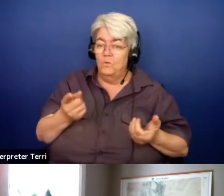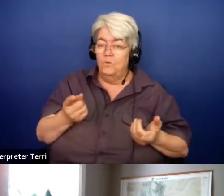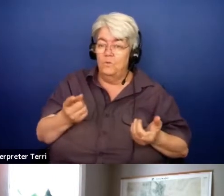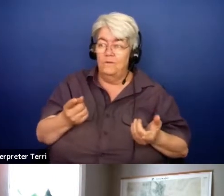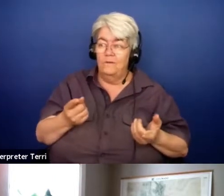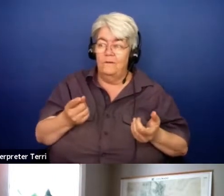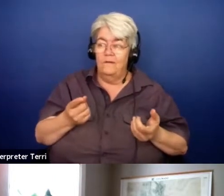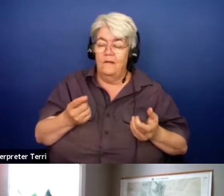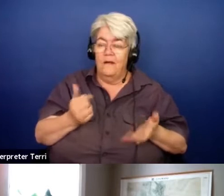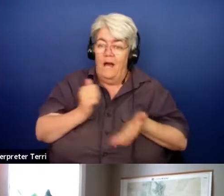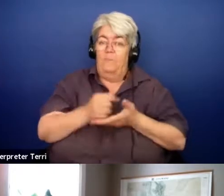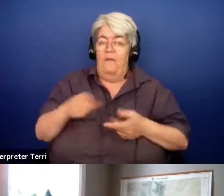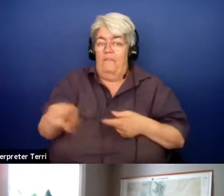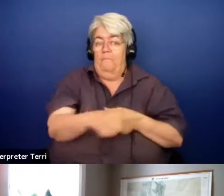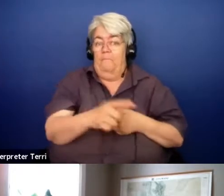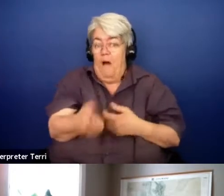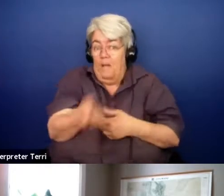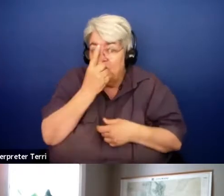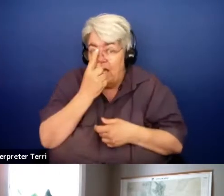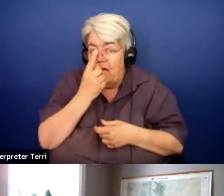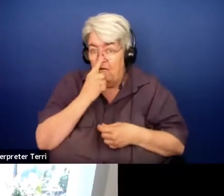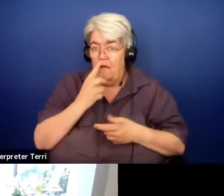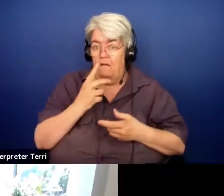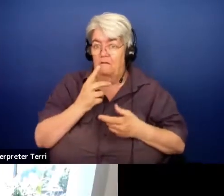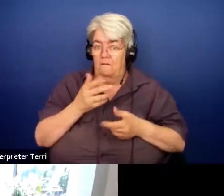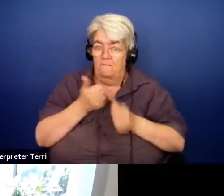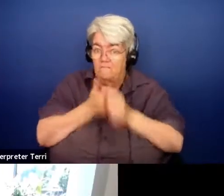and understanding?